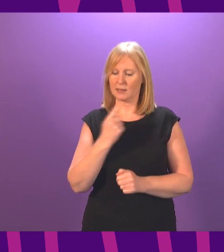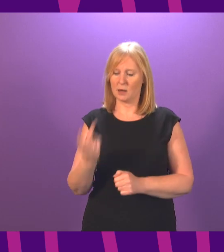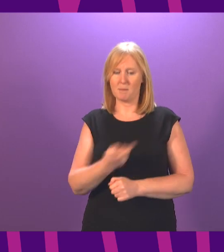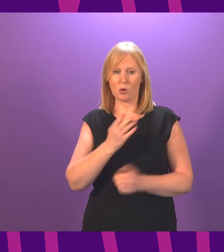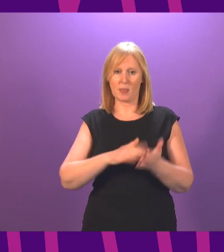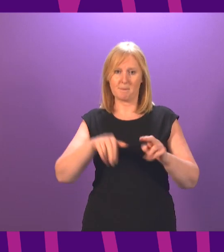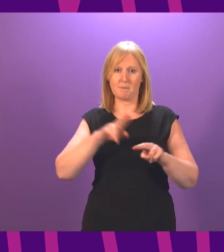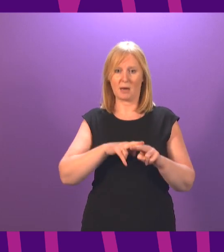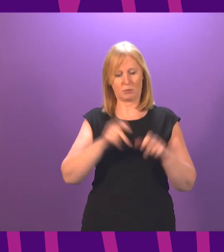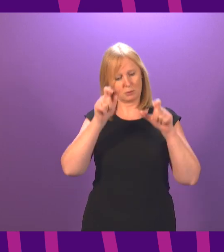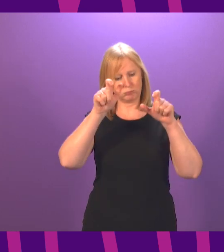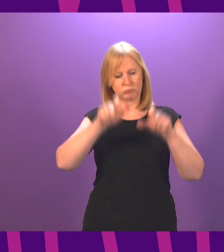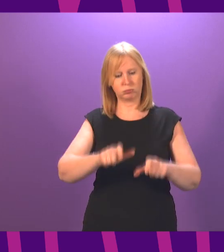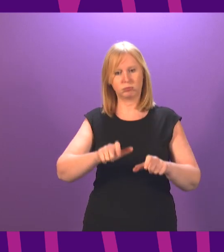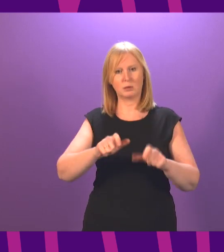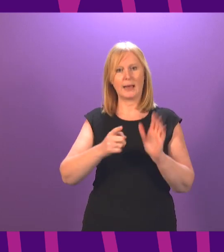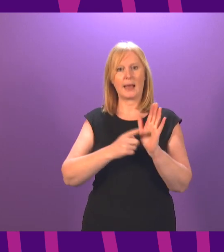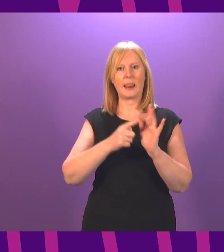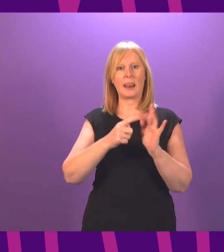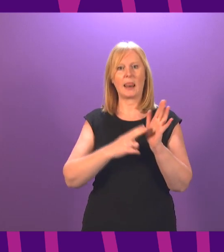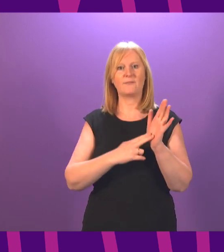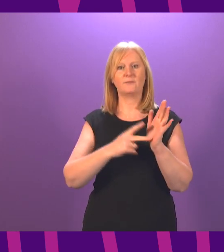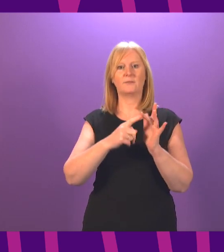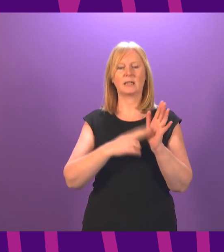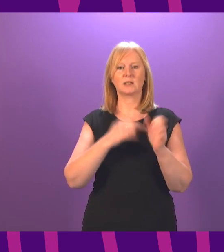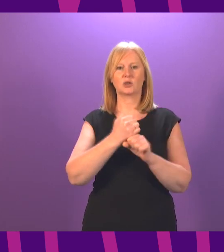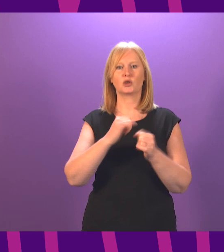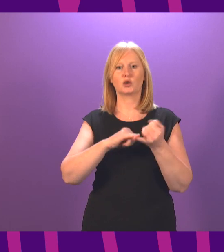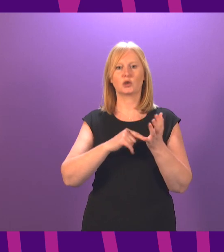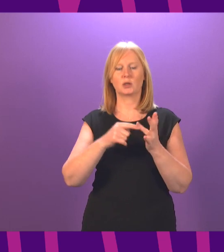parents live in the same care home in Livingstone. Angela said that